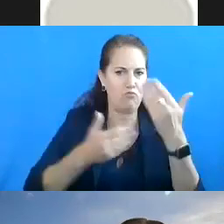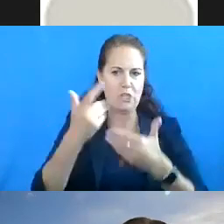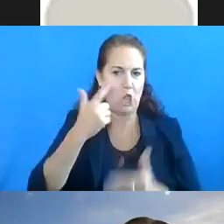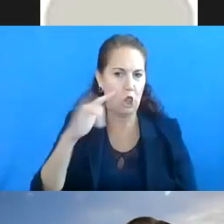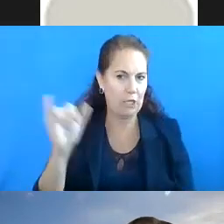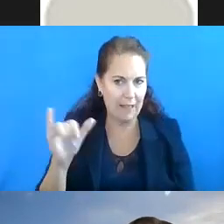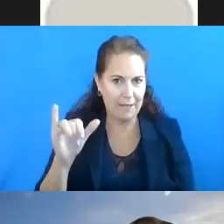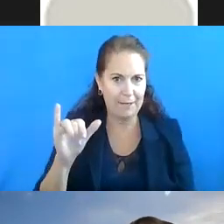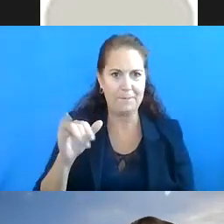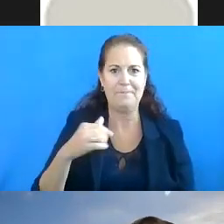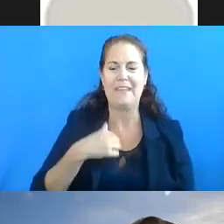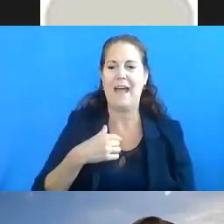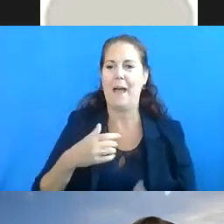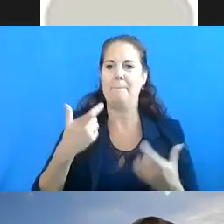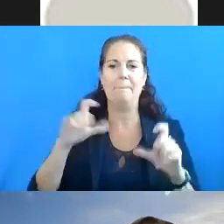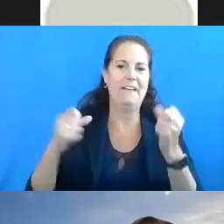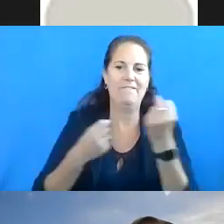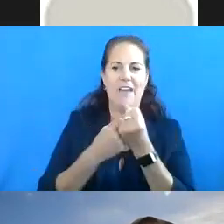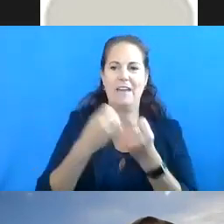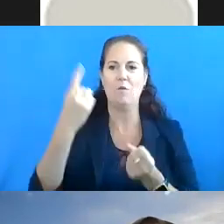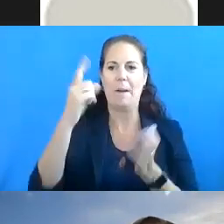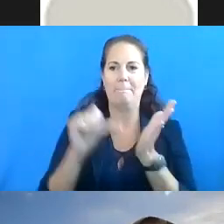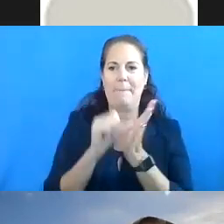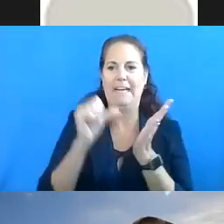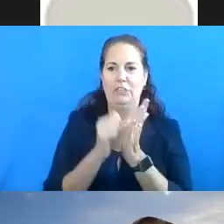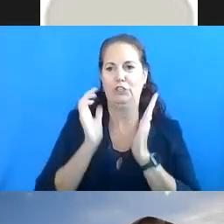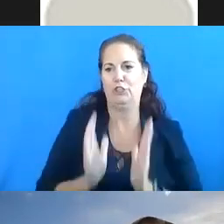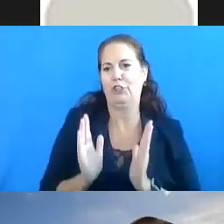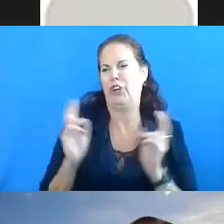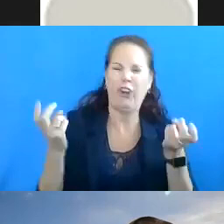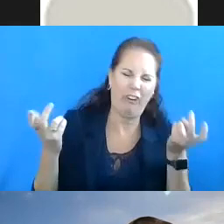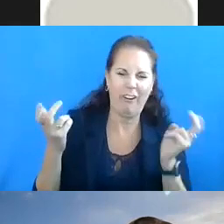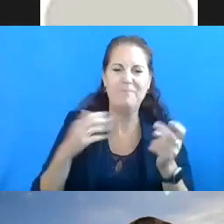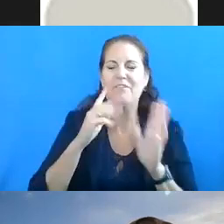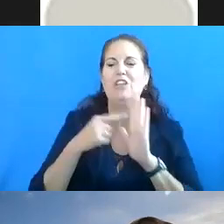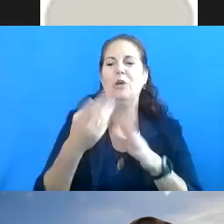of one pagers so those will be very helpful for you. I'm going to show you some sample budgets,